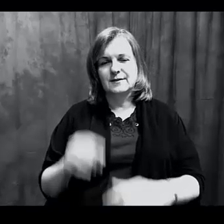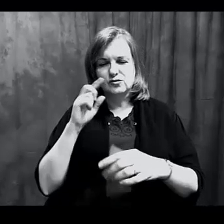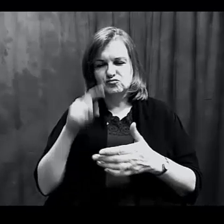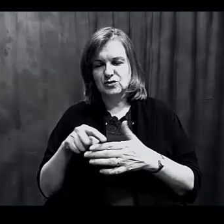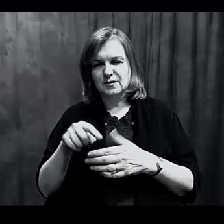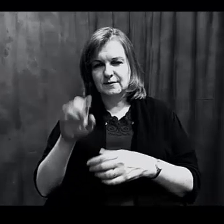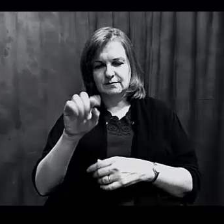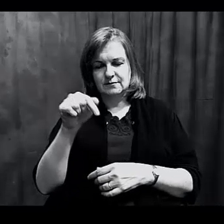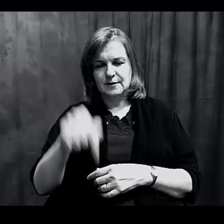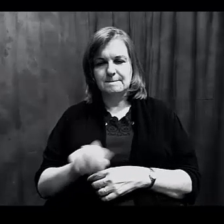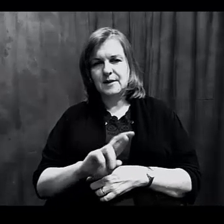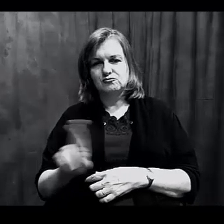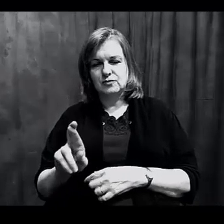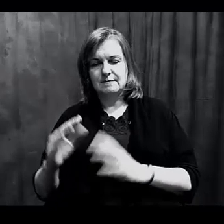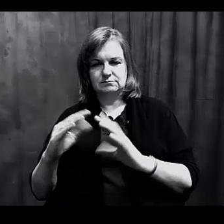think about structurally